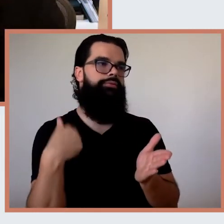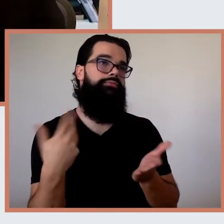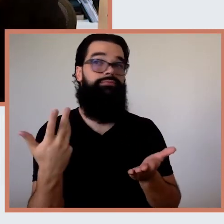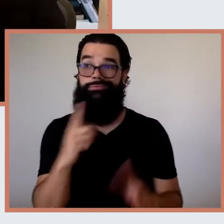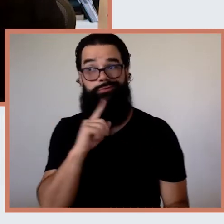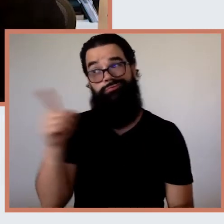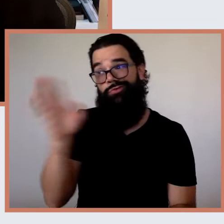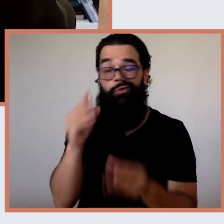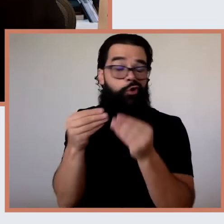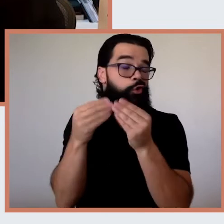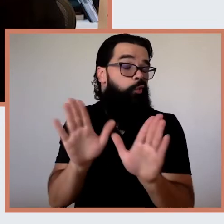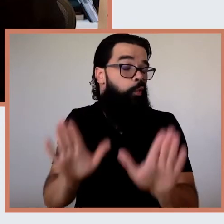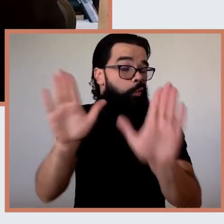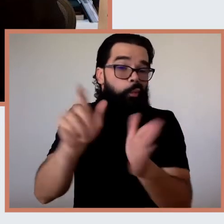then we may lose great writers because of it.